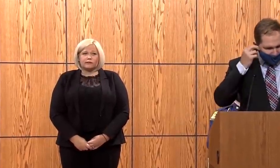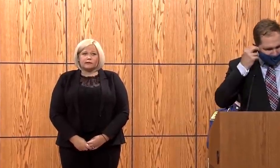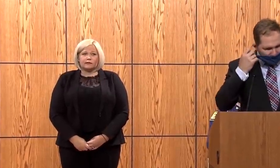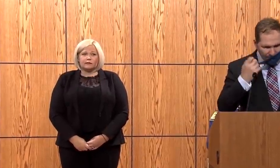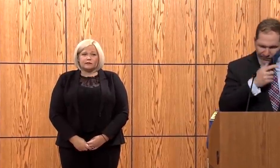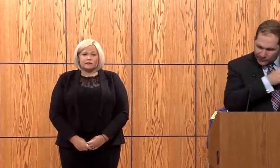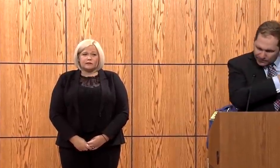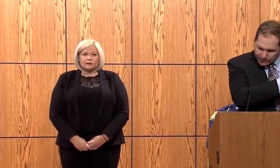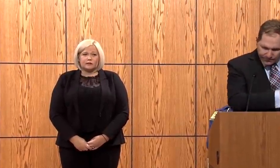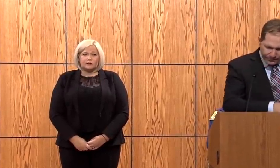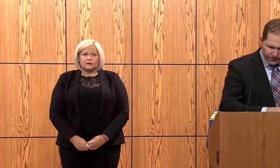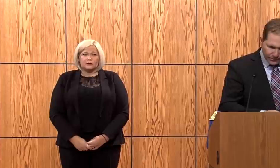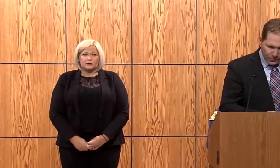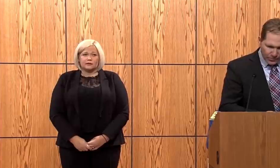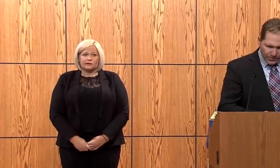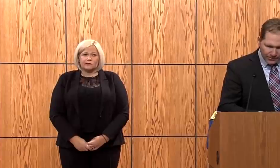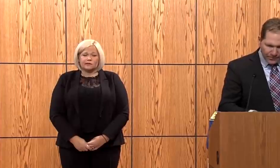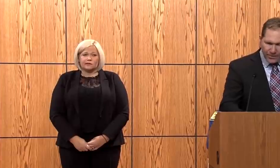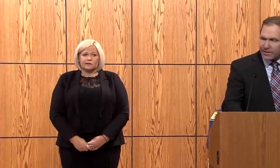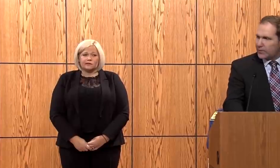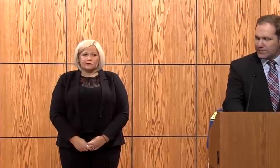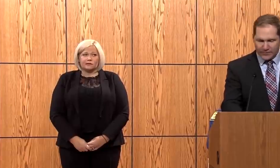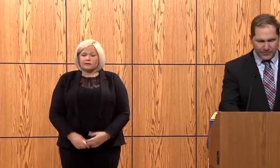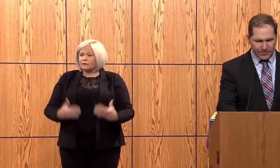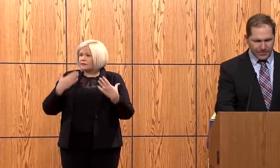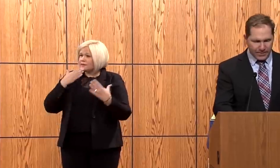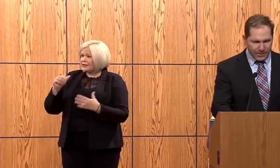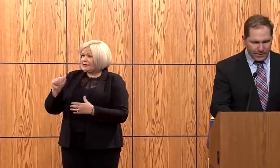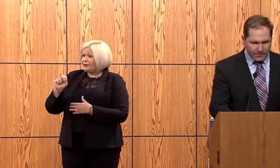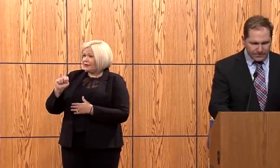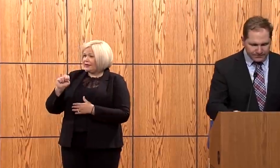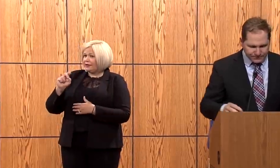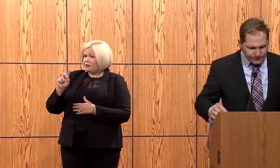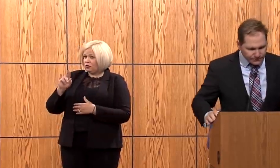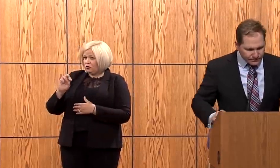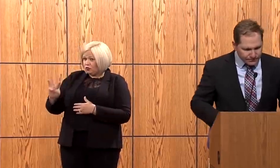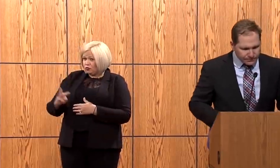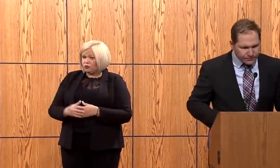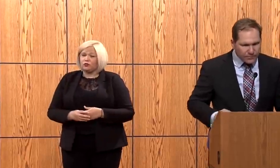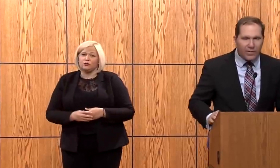SCHNEIDER FOR SOME ADDITIONAL REMARKS. REMARKS. THANK YOU.